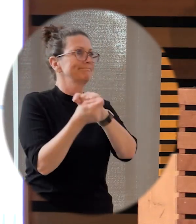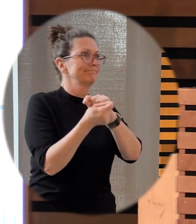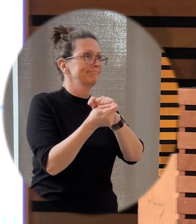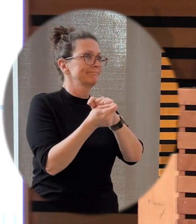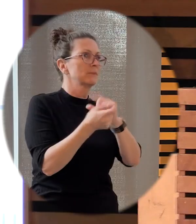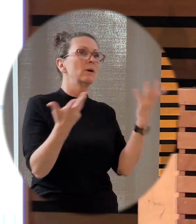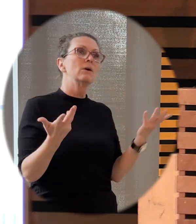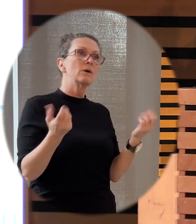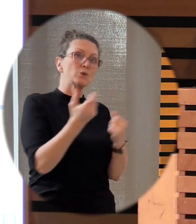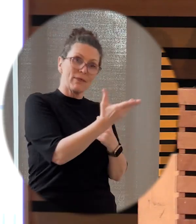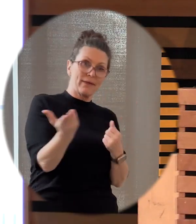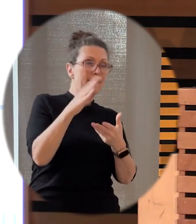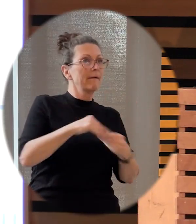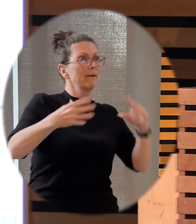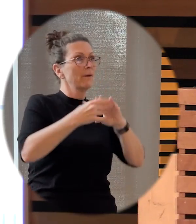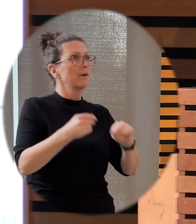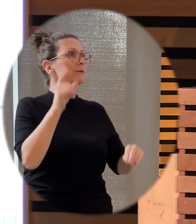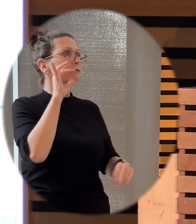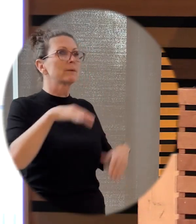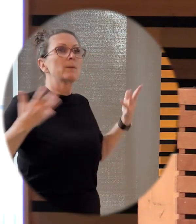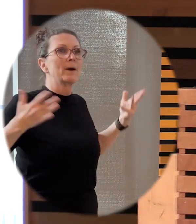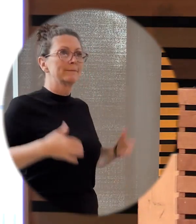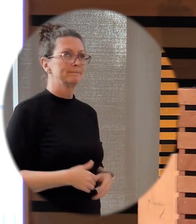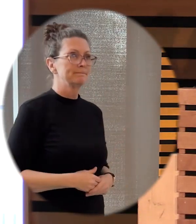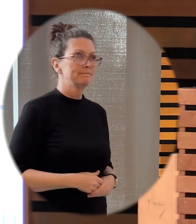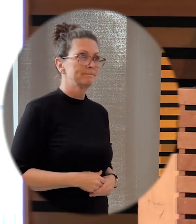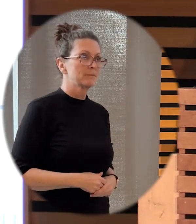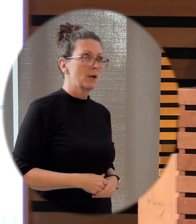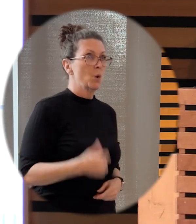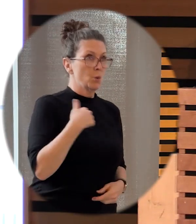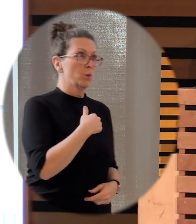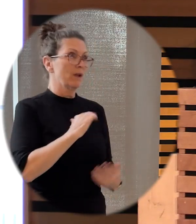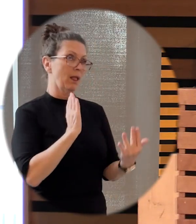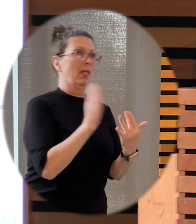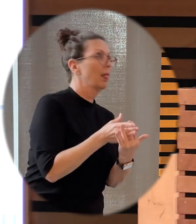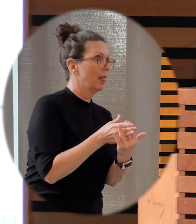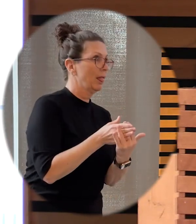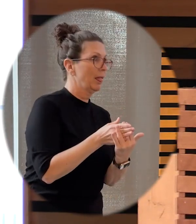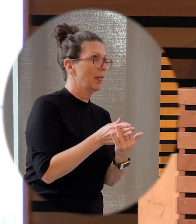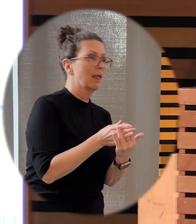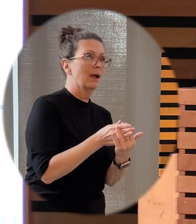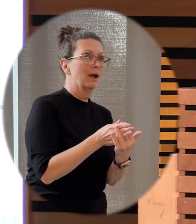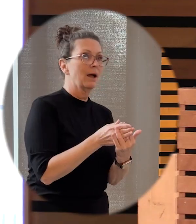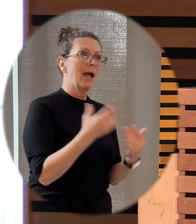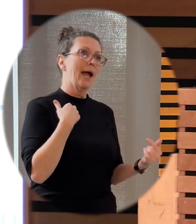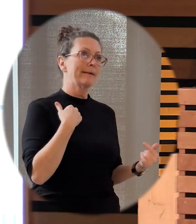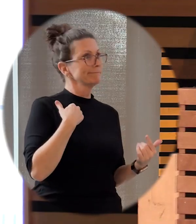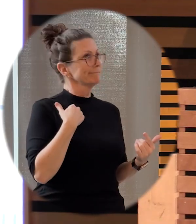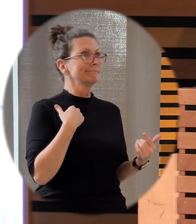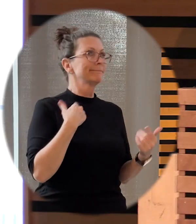So what stories can they tell? We are getting in your way and we can no longer do so. The